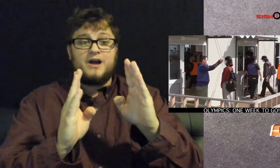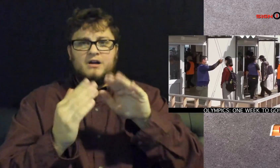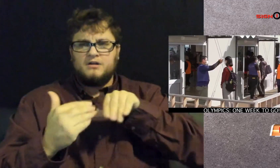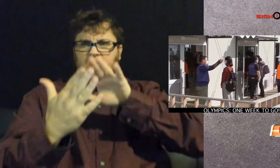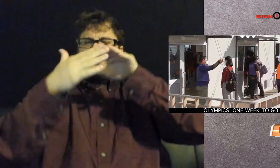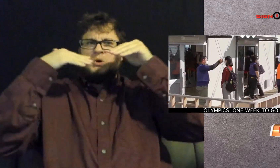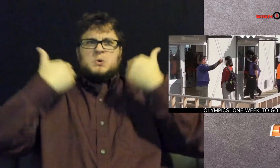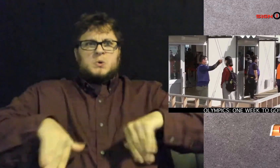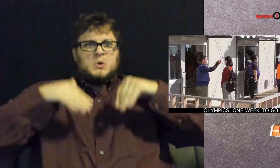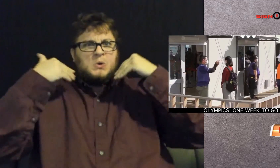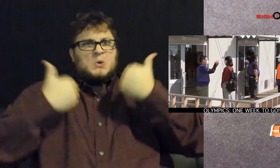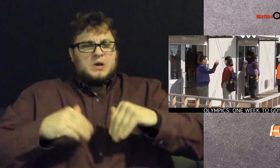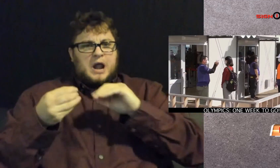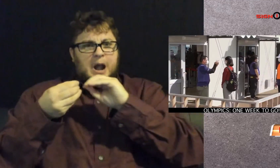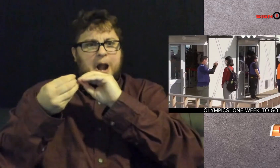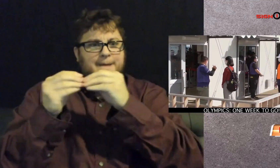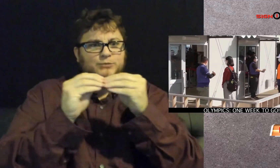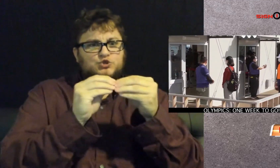despite being postponed for a year